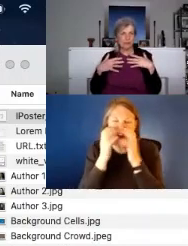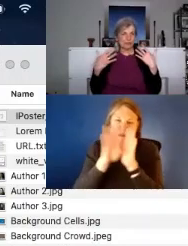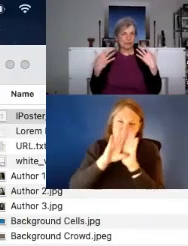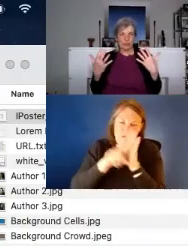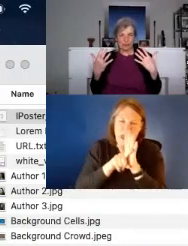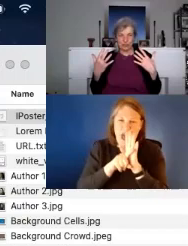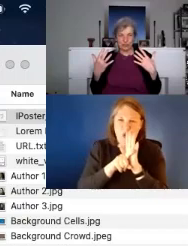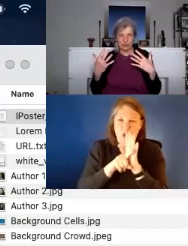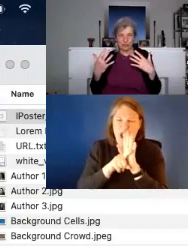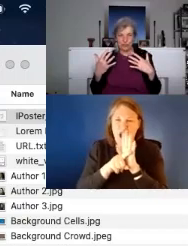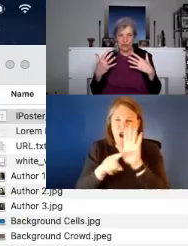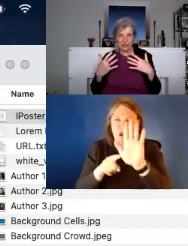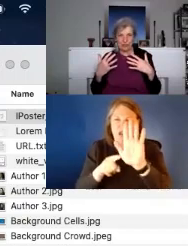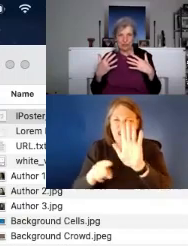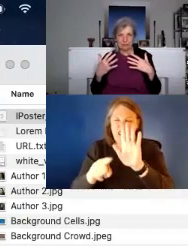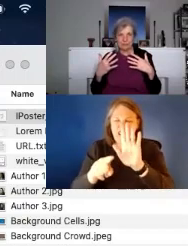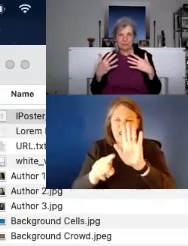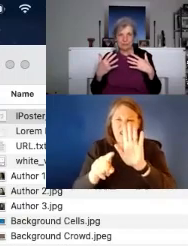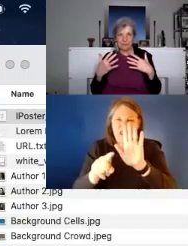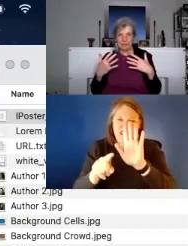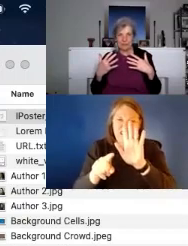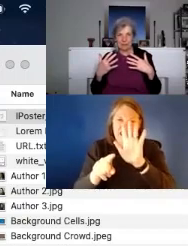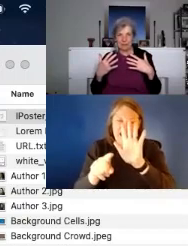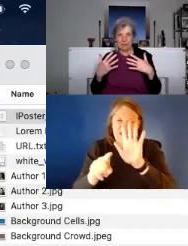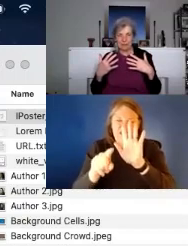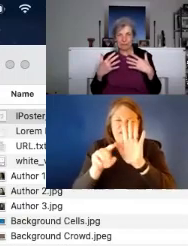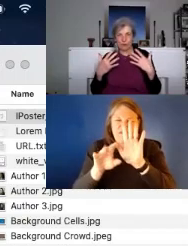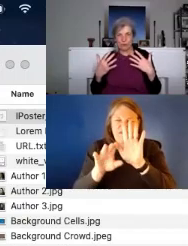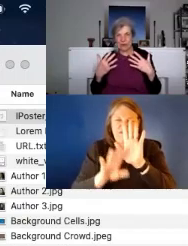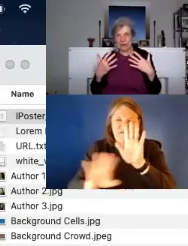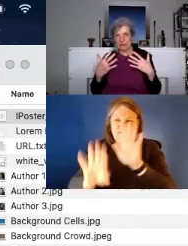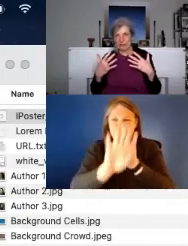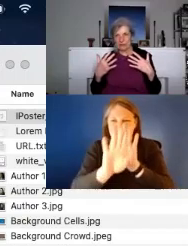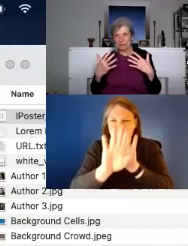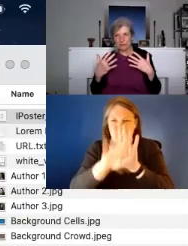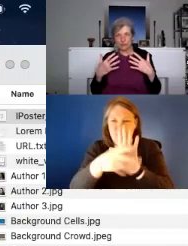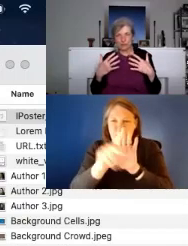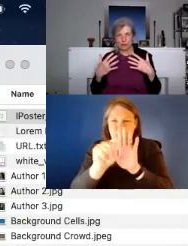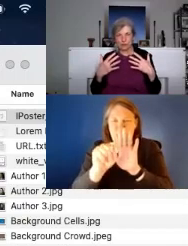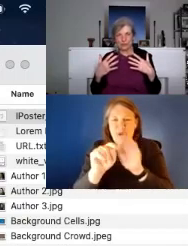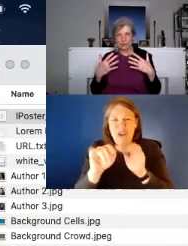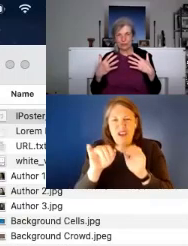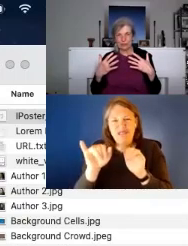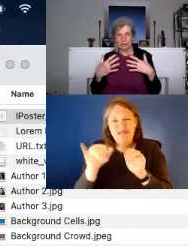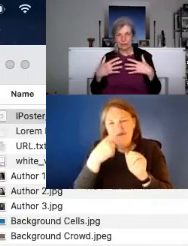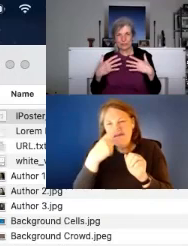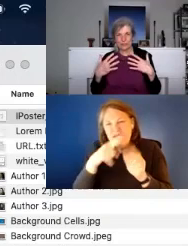07:29:43 decided to use a format. Rick got if you could show that looks like. If you